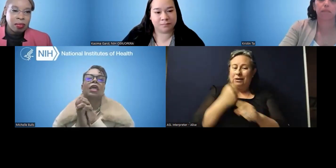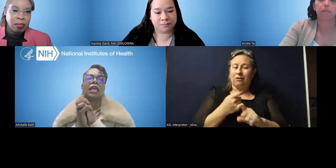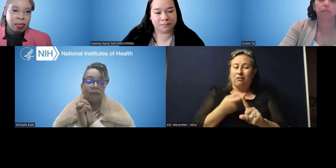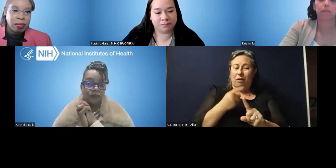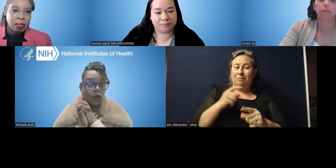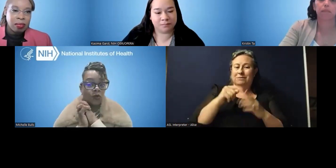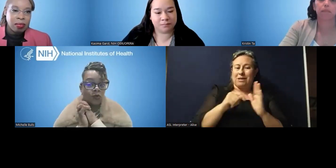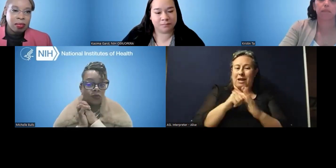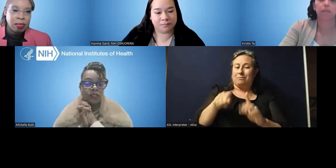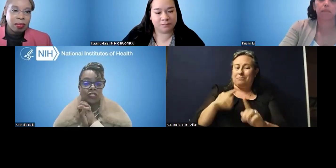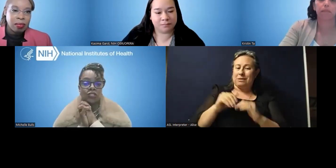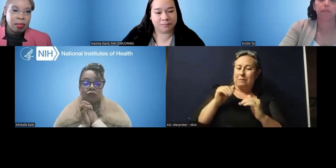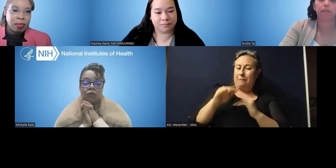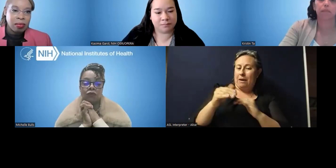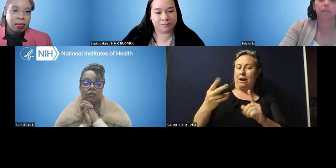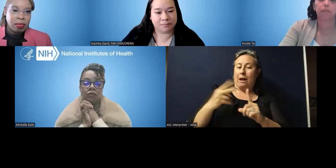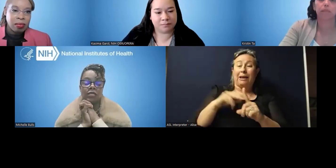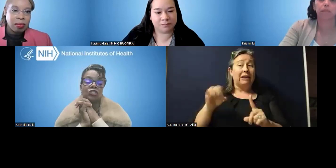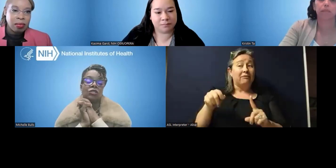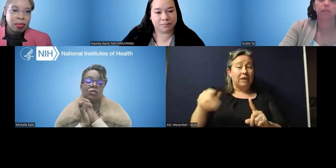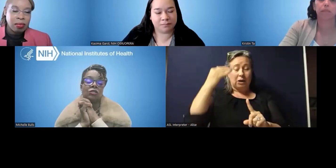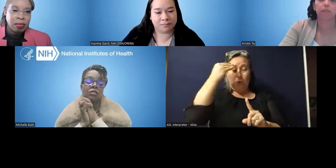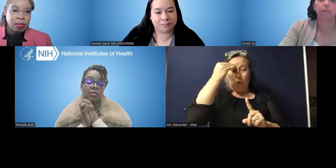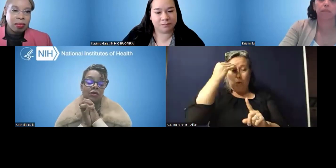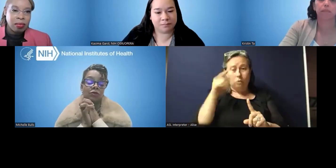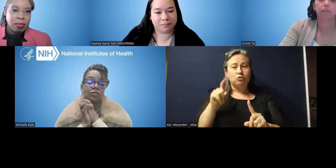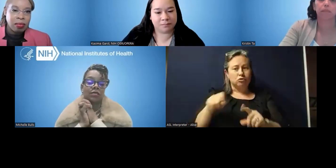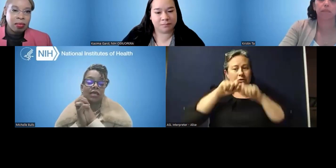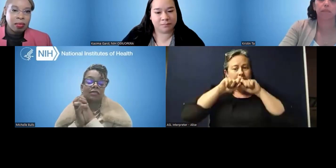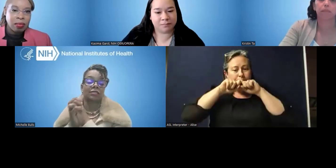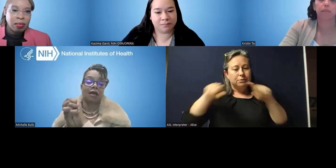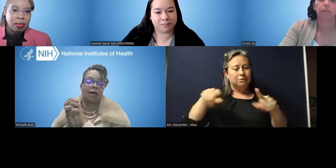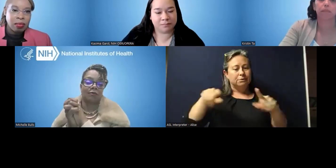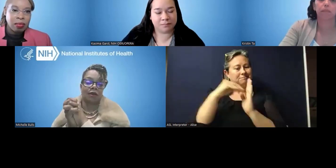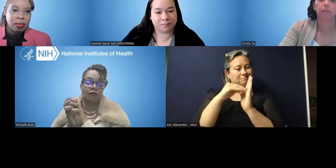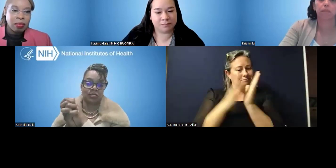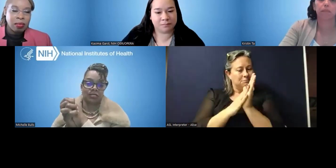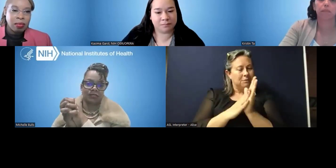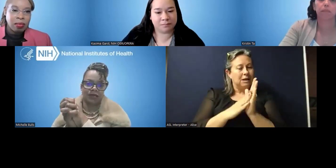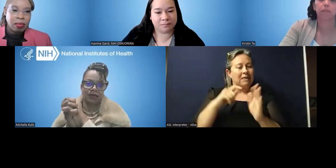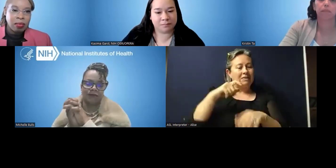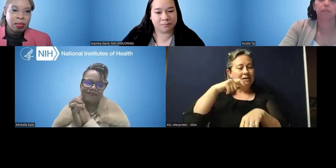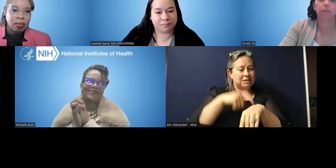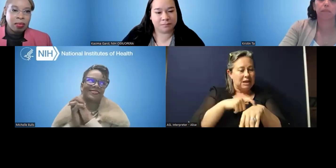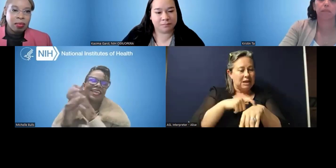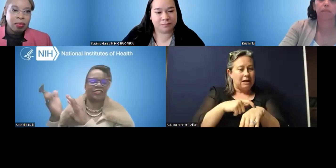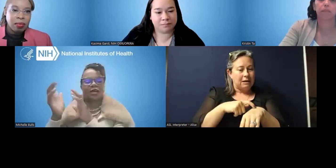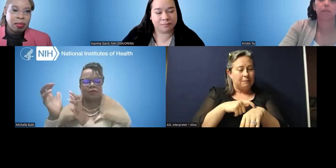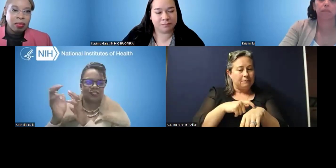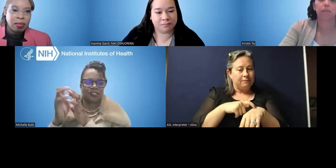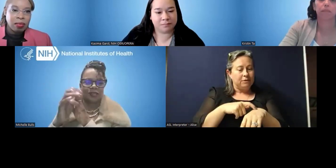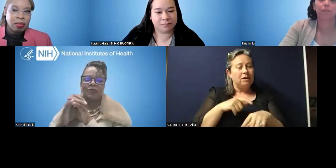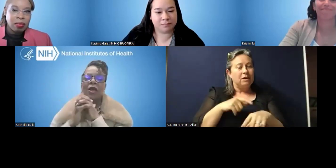If known, they should disclose it at the time of Just-in-Time, at the time of Just-in-Time,